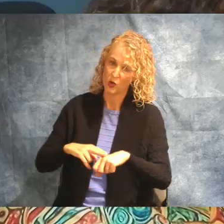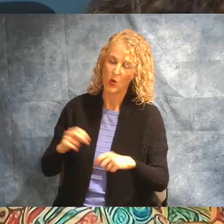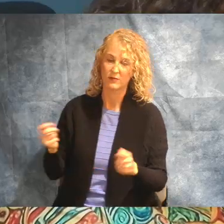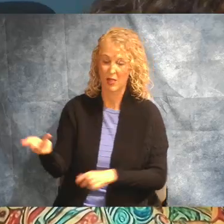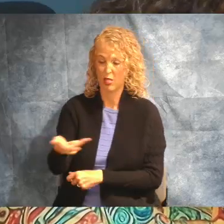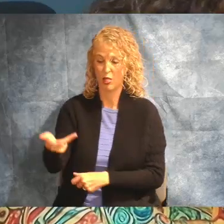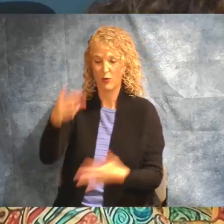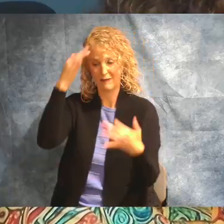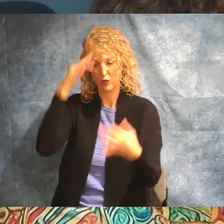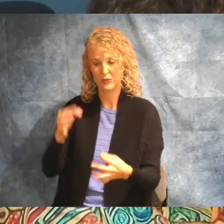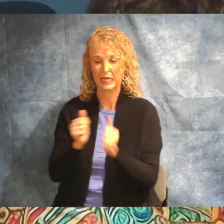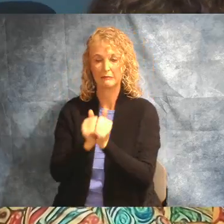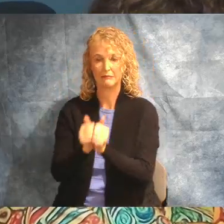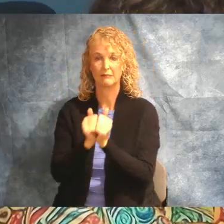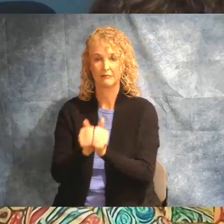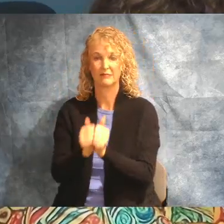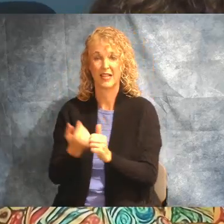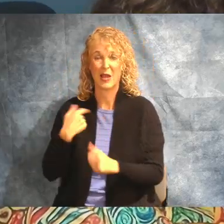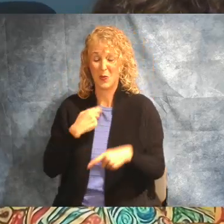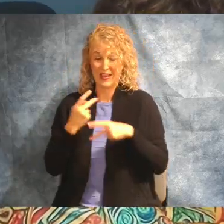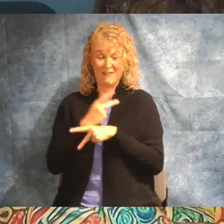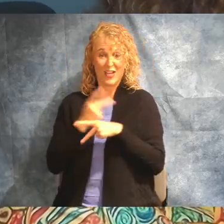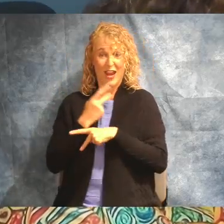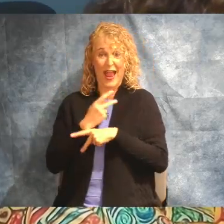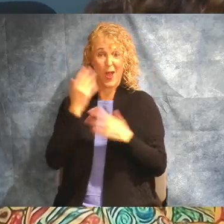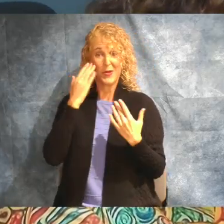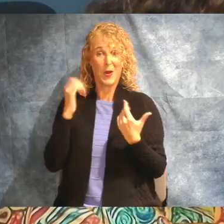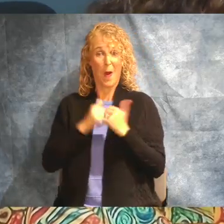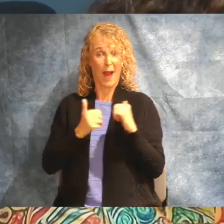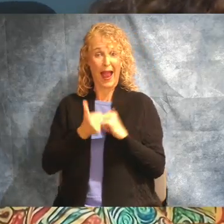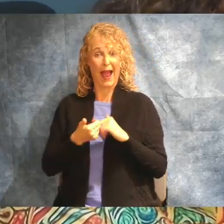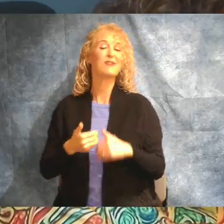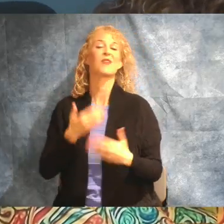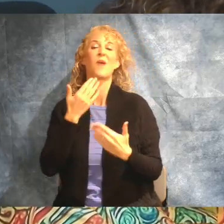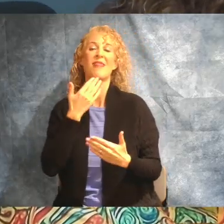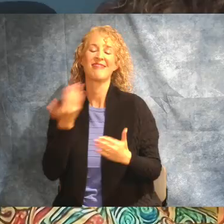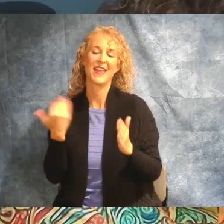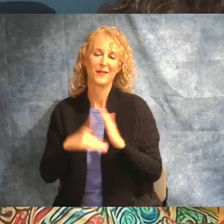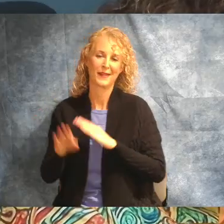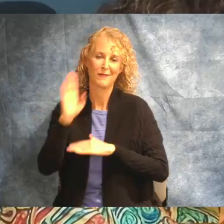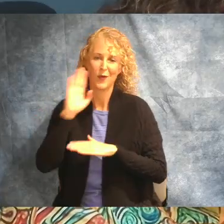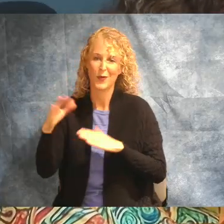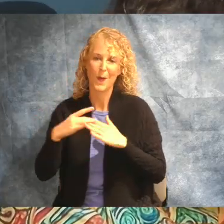"We got good news. We squeezed." So, thank you for that, and I just want to commend you again.